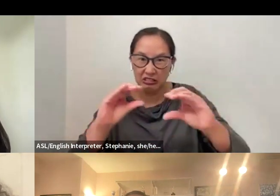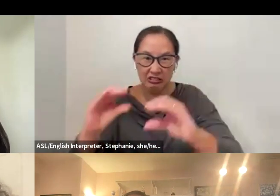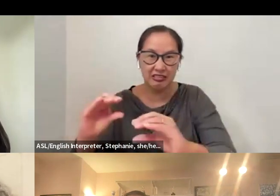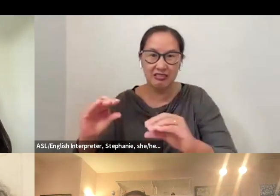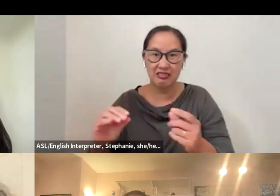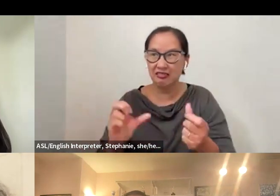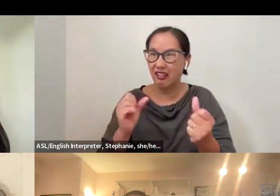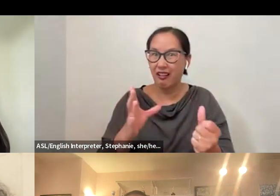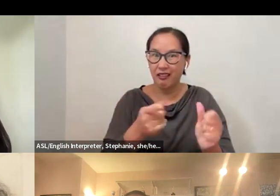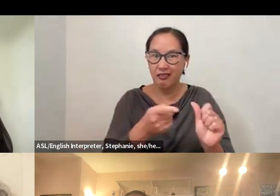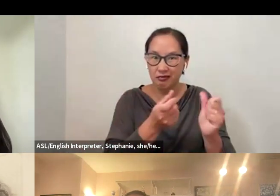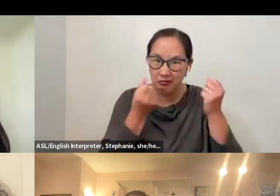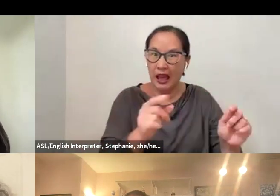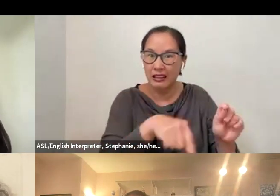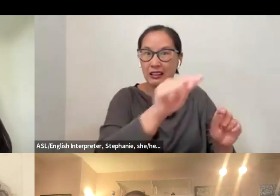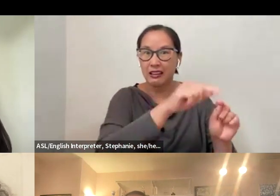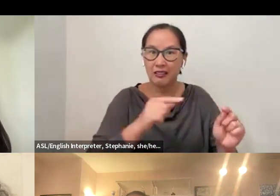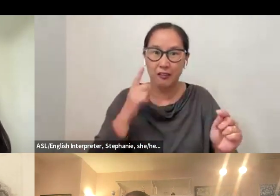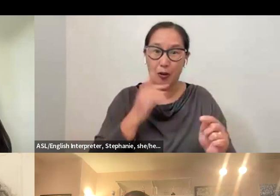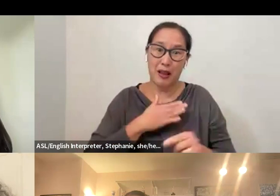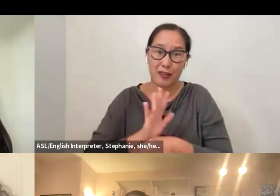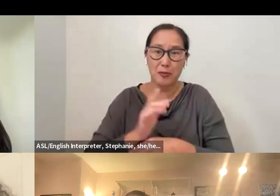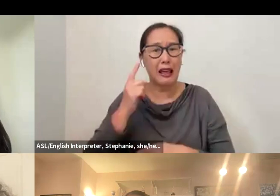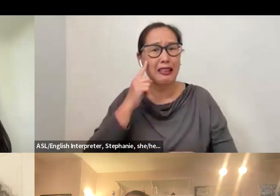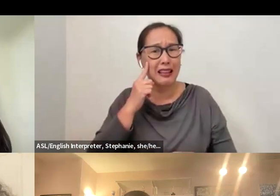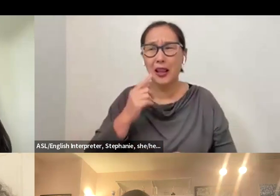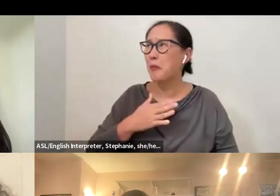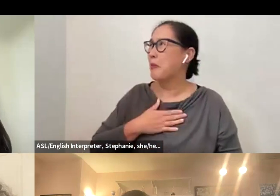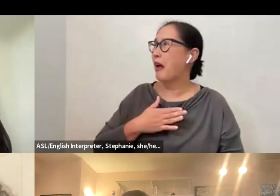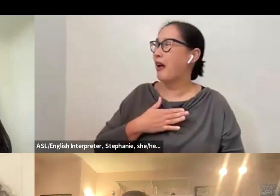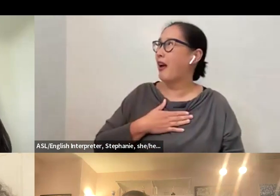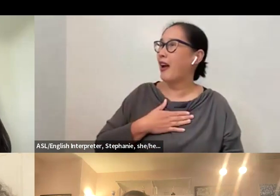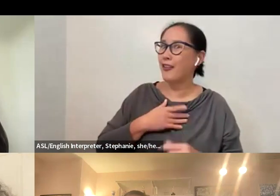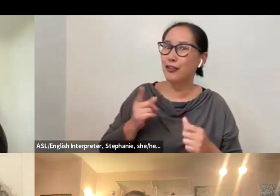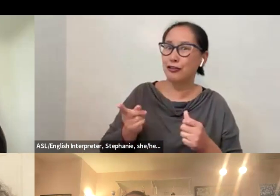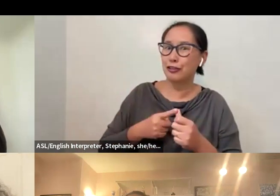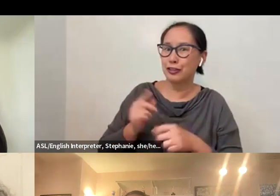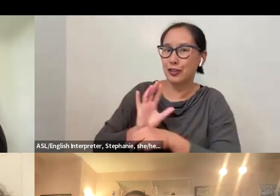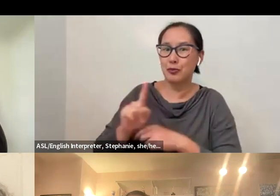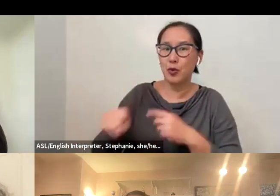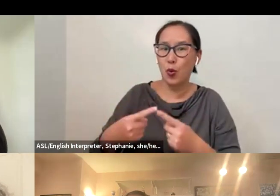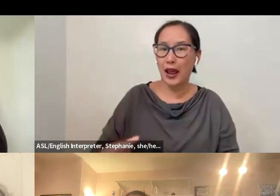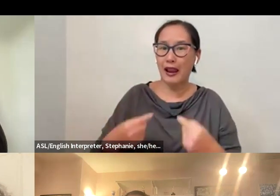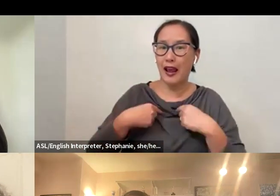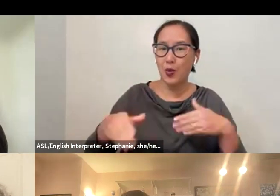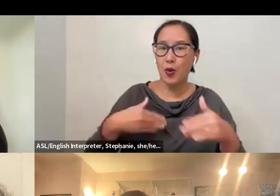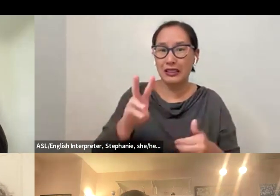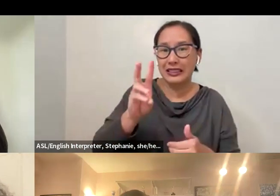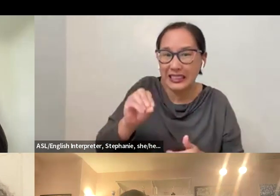I think when it was like 60TB total, then When We Walk was another 60.